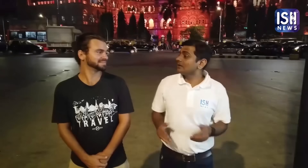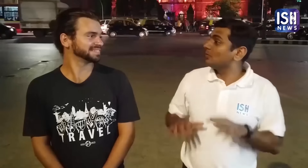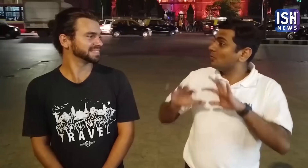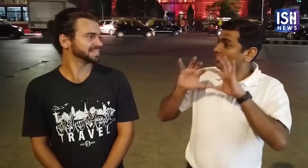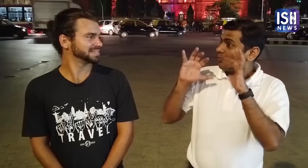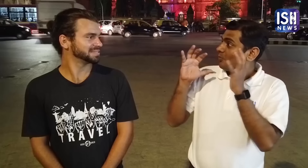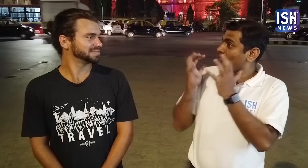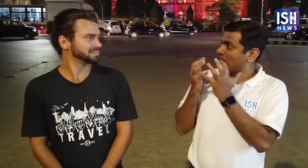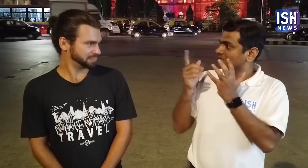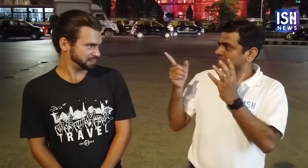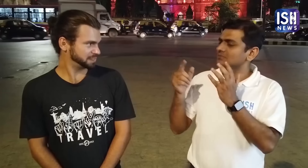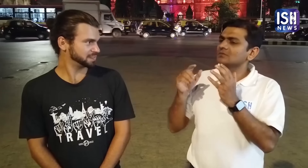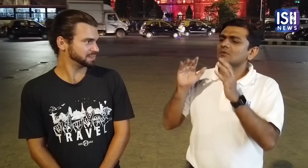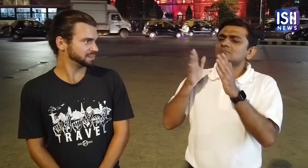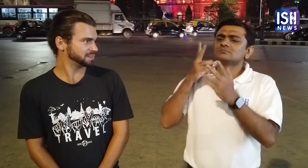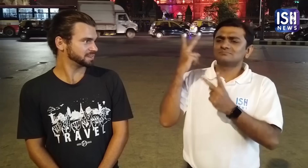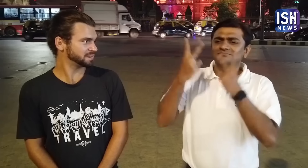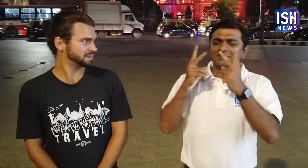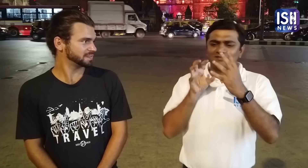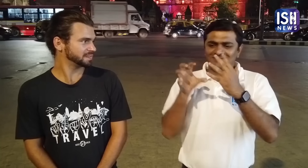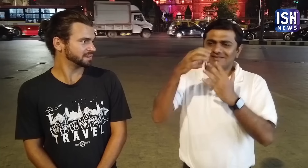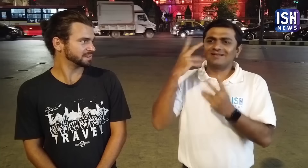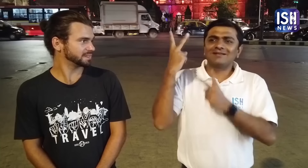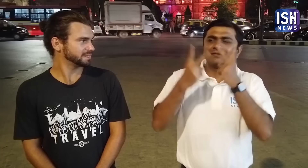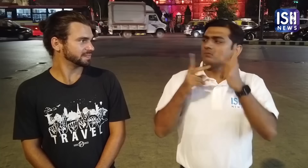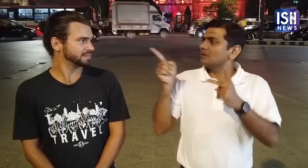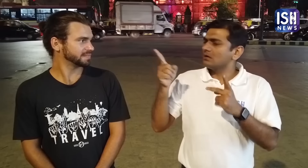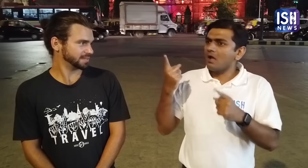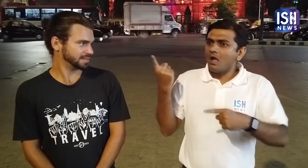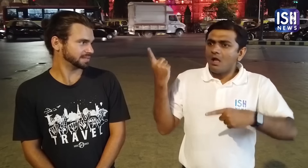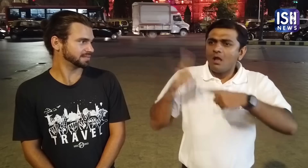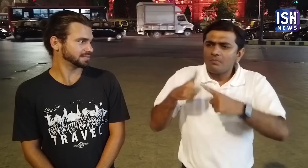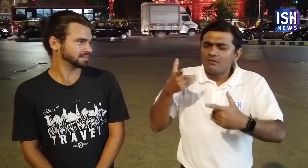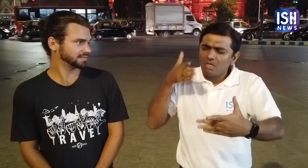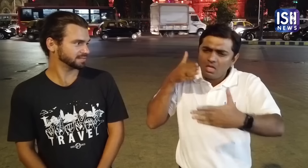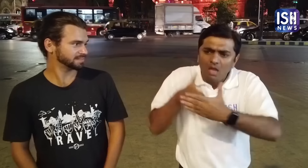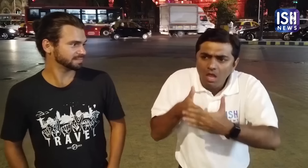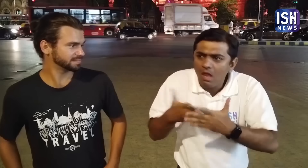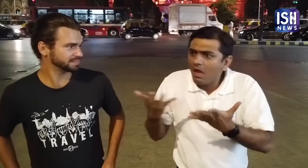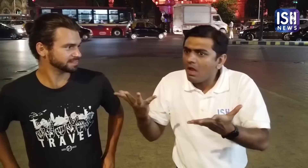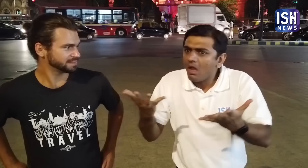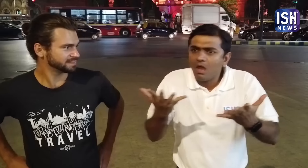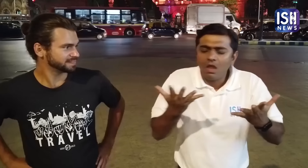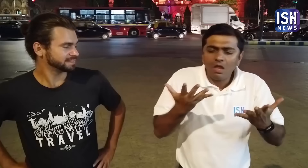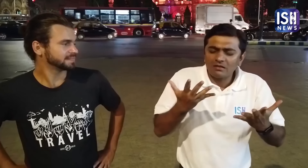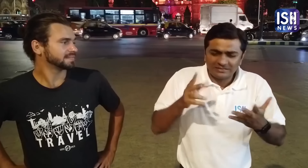While travelling the world, what barriers have you faced